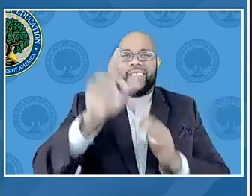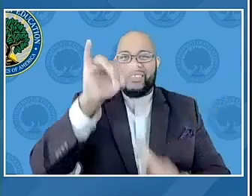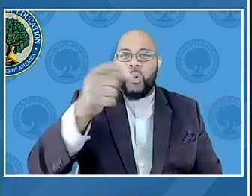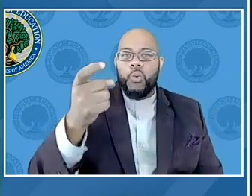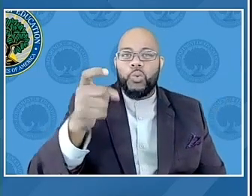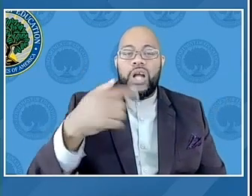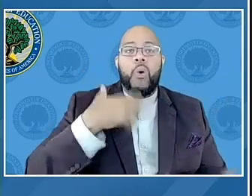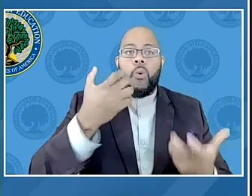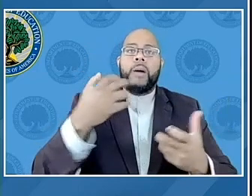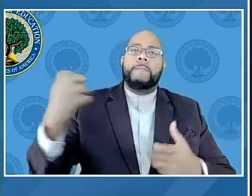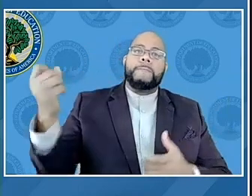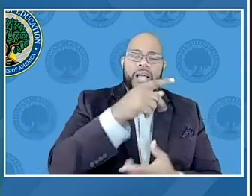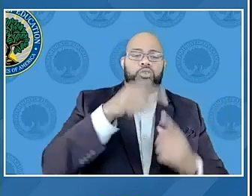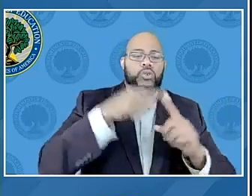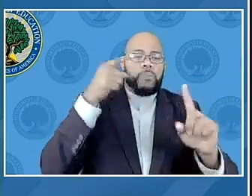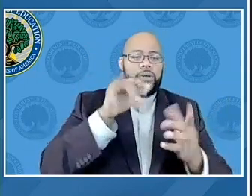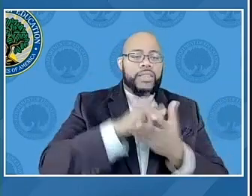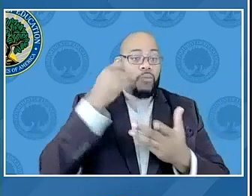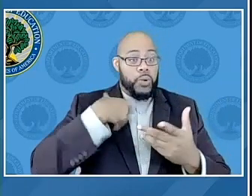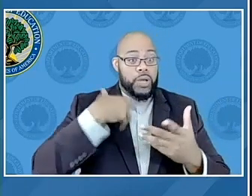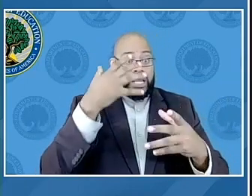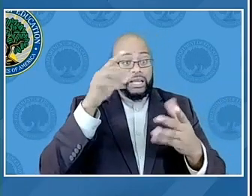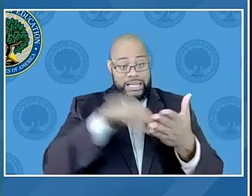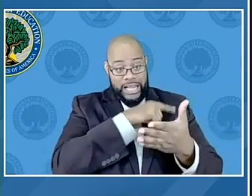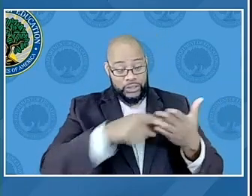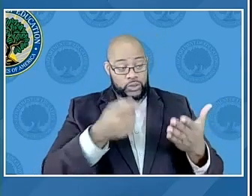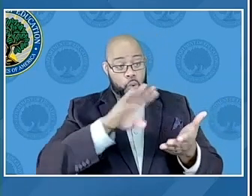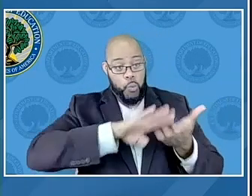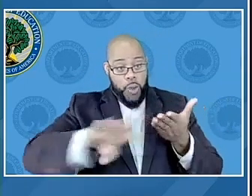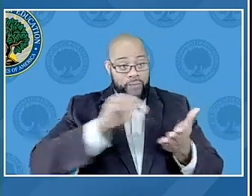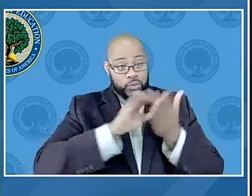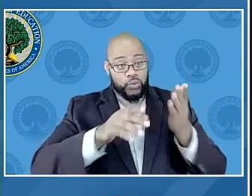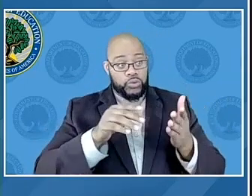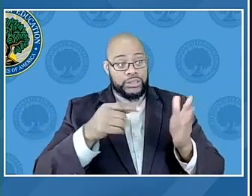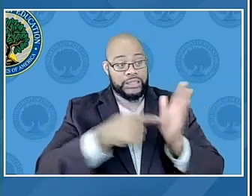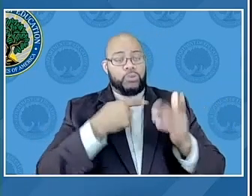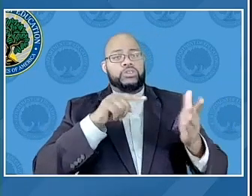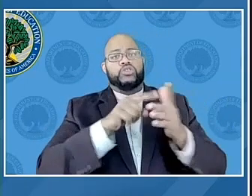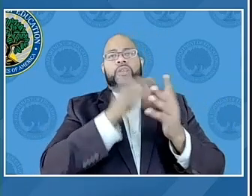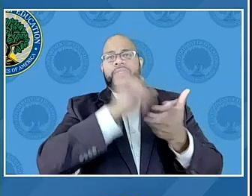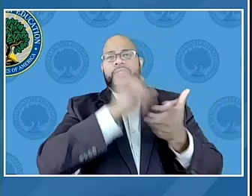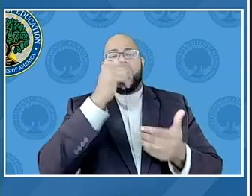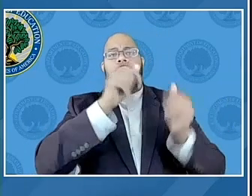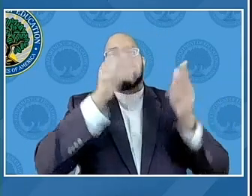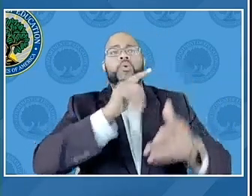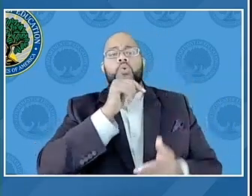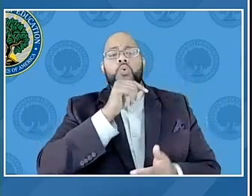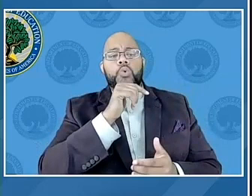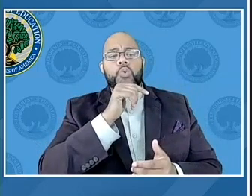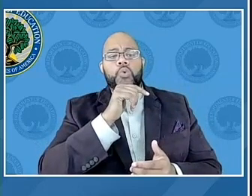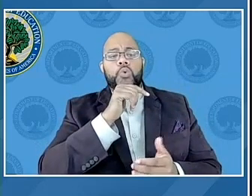to a point where if we're going to cancel or waive student debt, we start there. That for anyone who has been in repayment